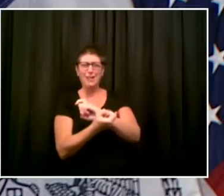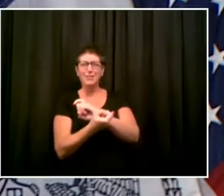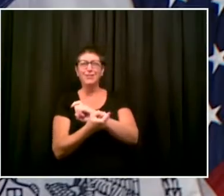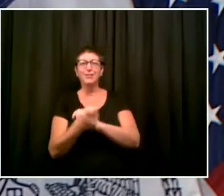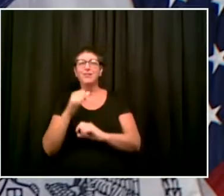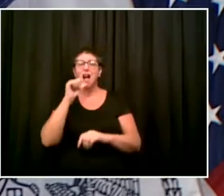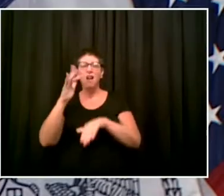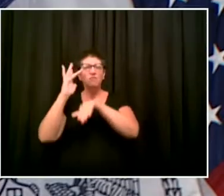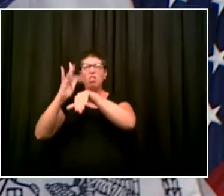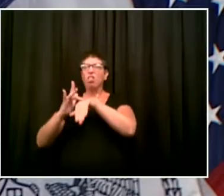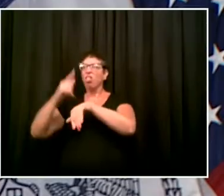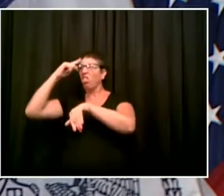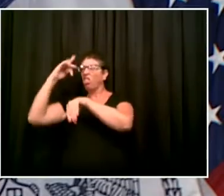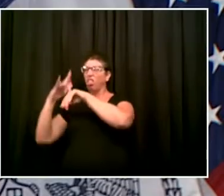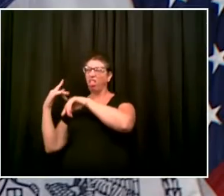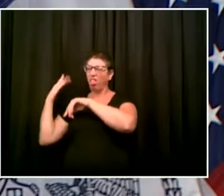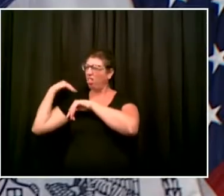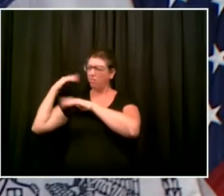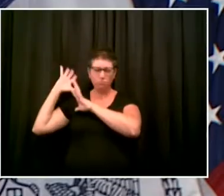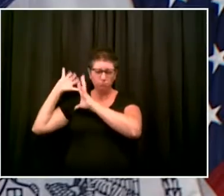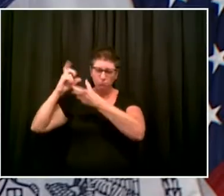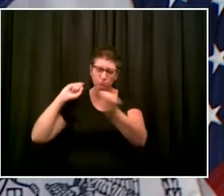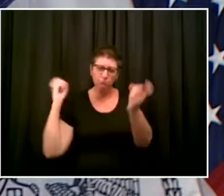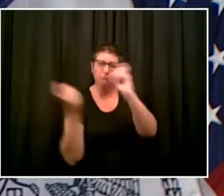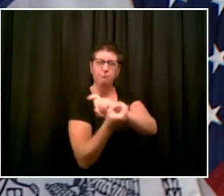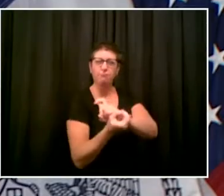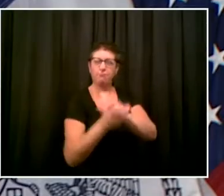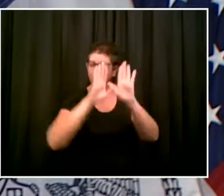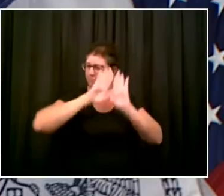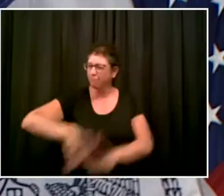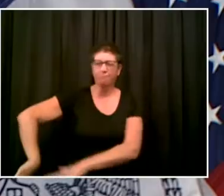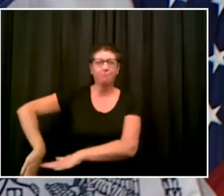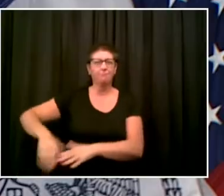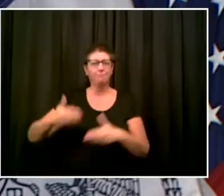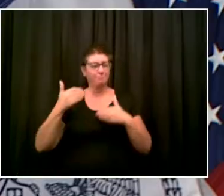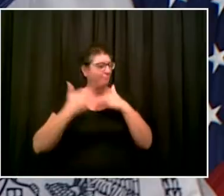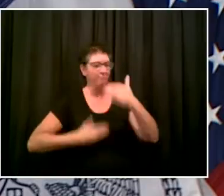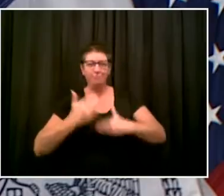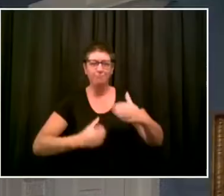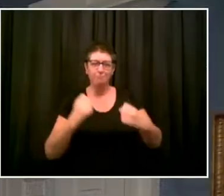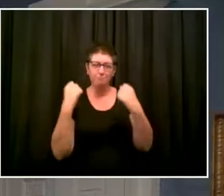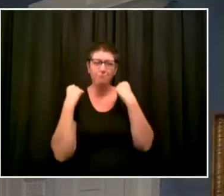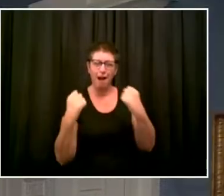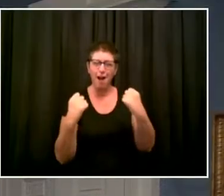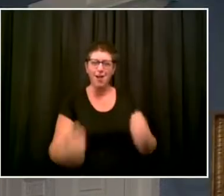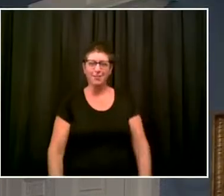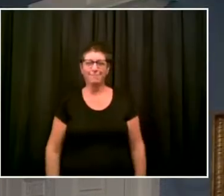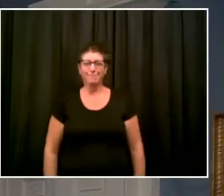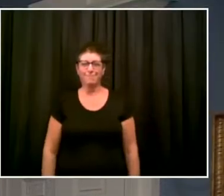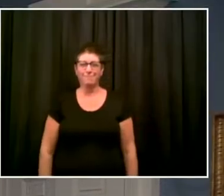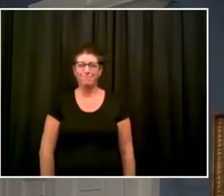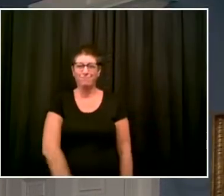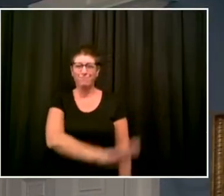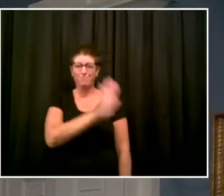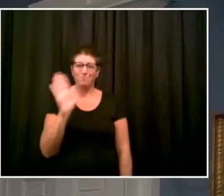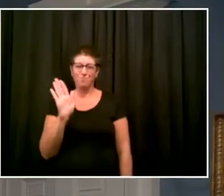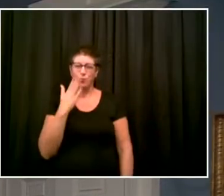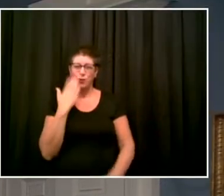AND THE PEOPLE WA NTTO SEE CHANGE. WE DON'T DWELL ON NOSTALGIA. WE ARE GOING INTO A NEW WORLD WE CAN ACTUALLY